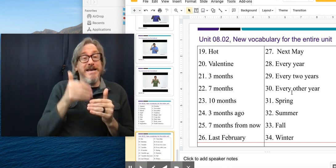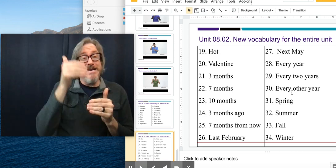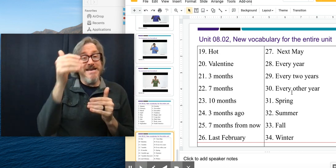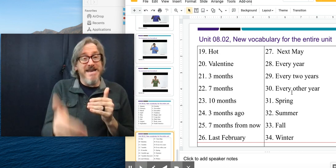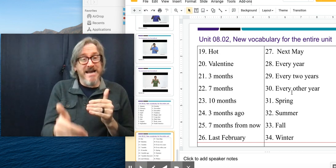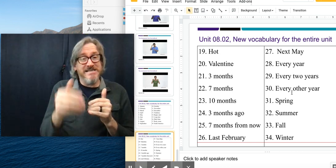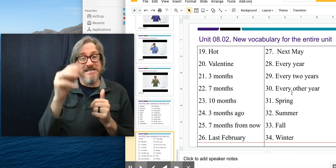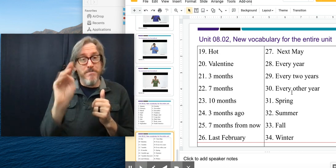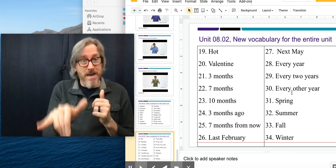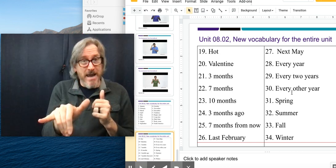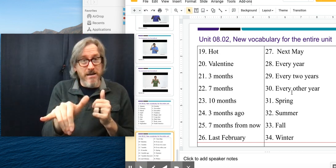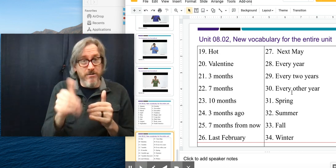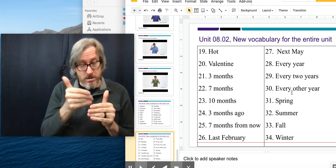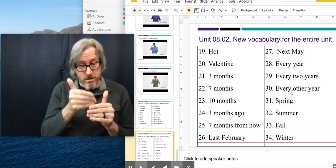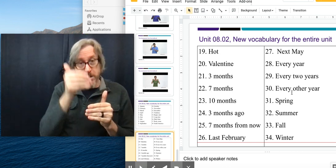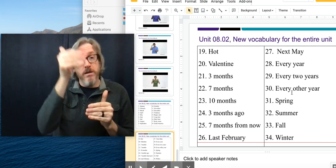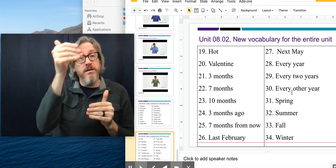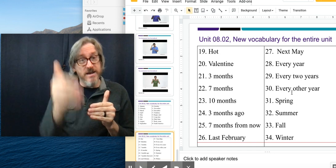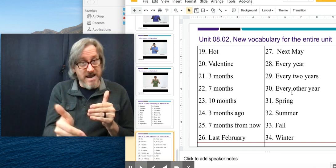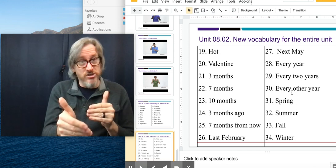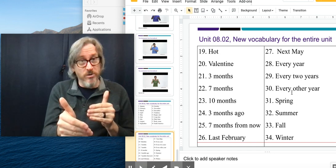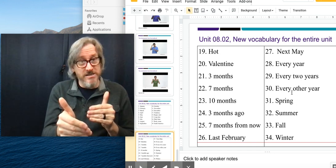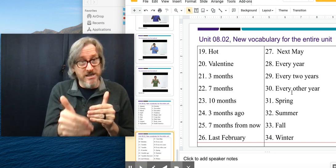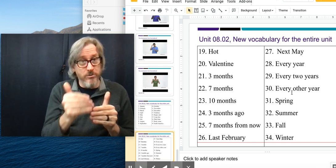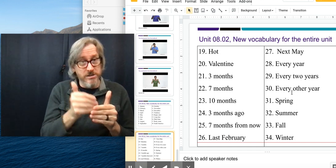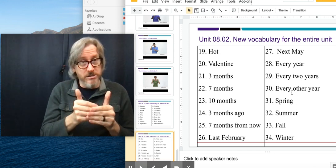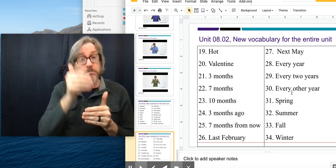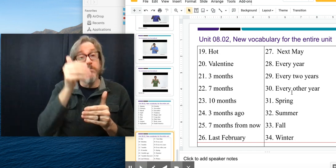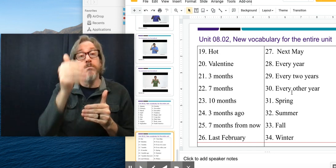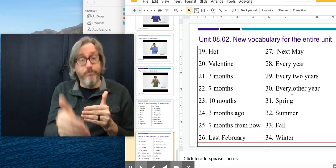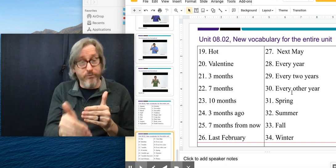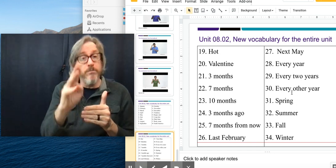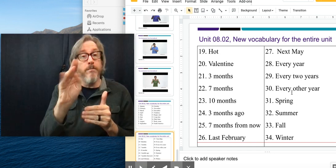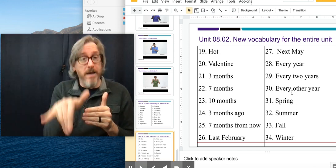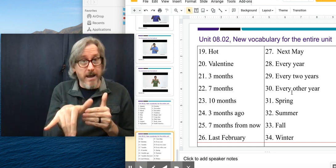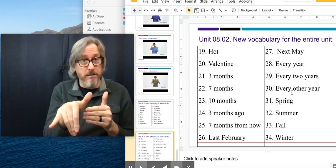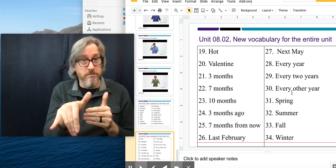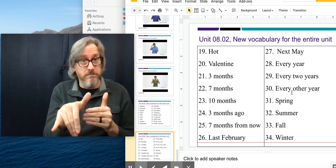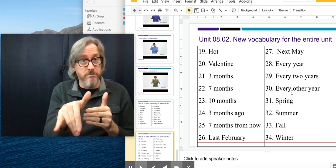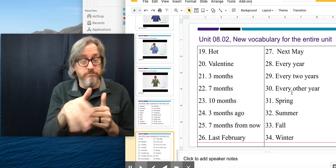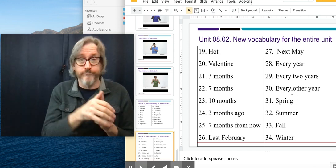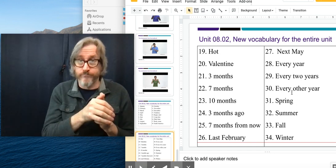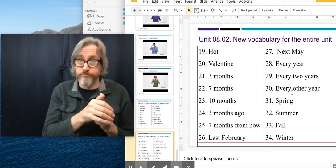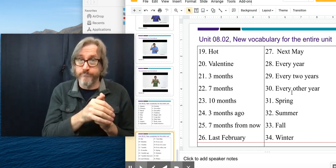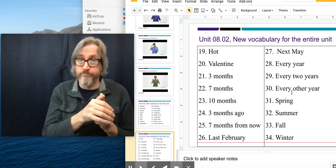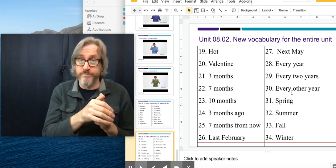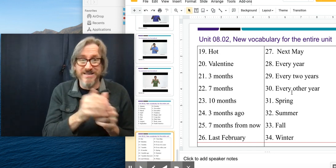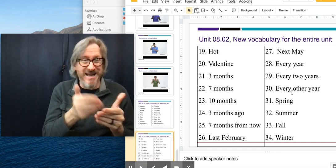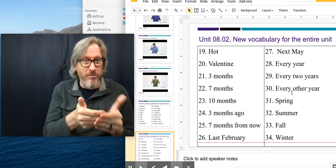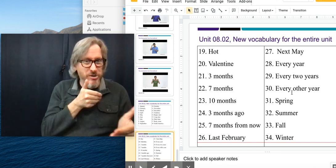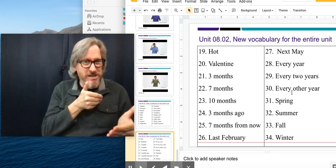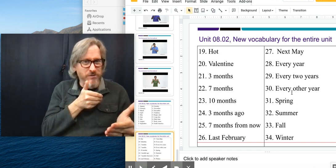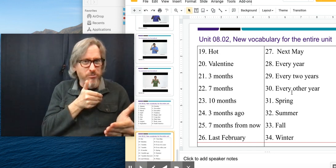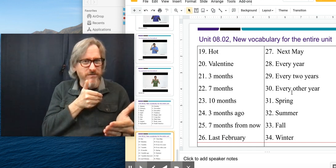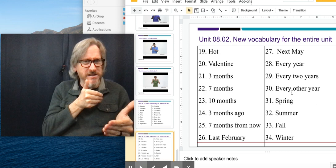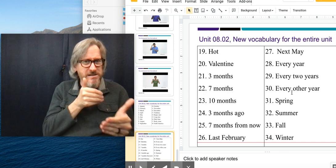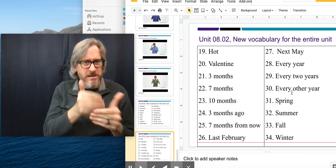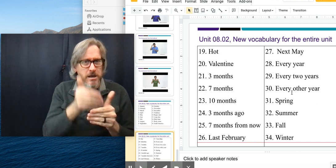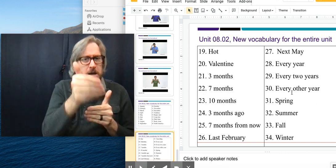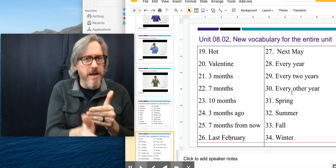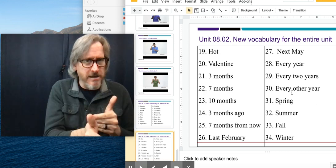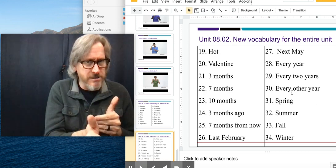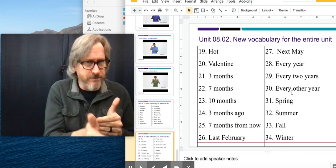next May the next one in sequence who may like we do this for previous next